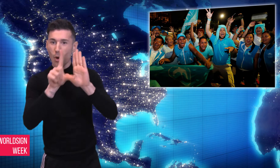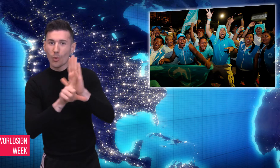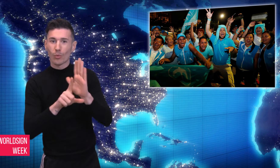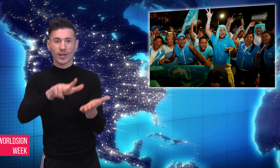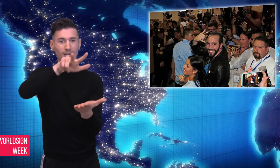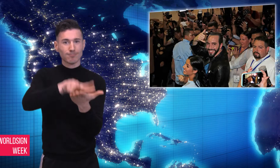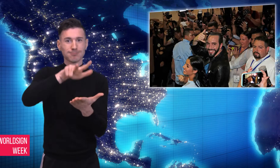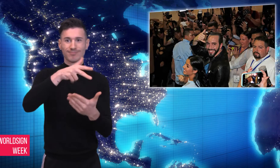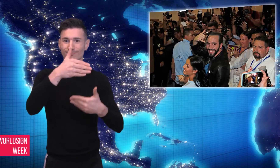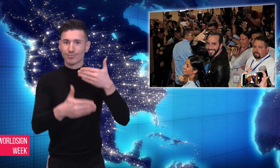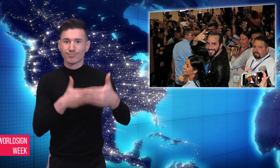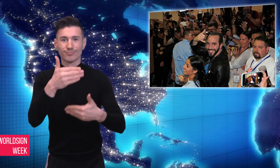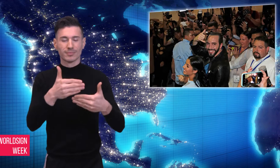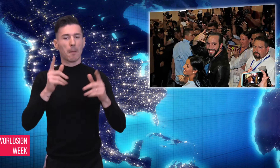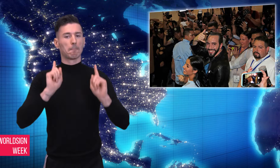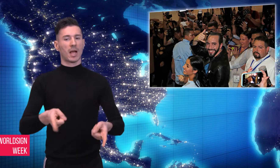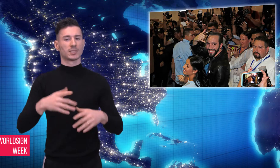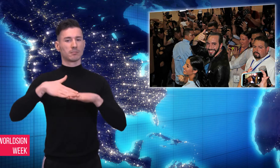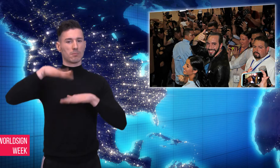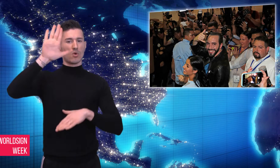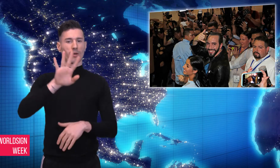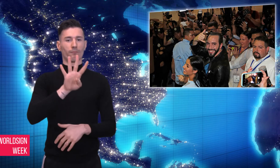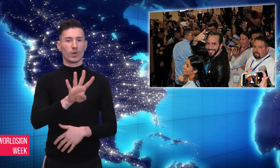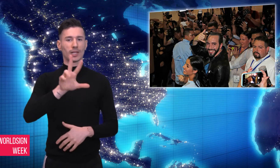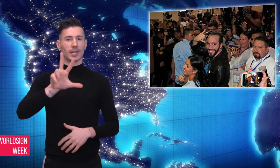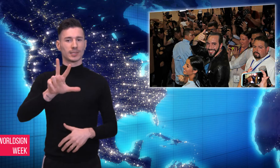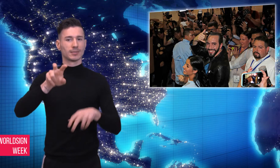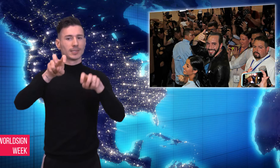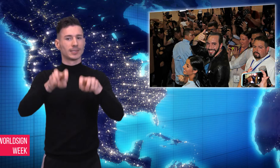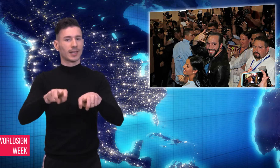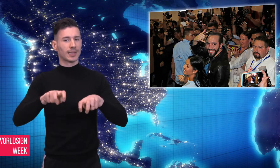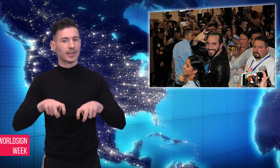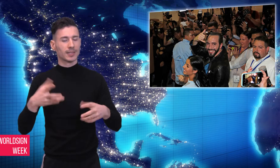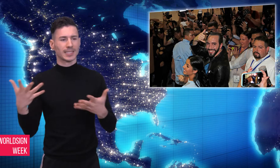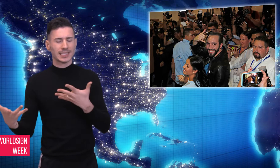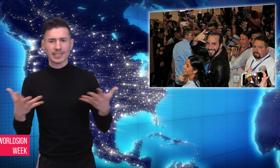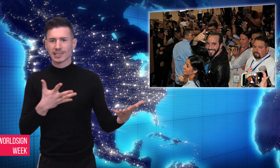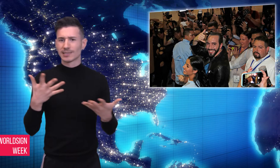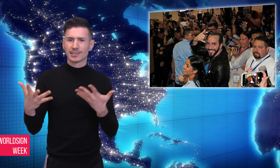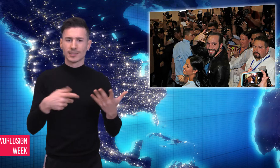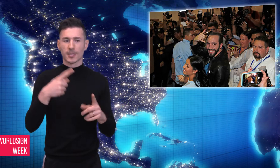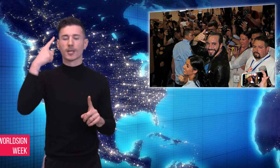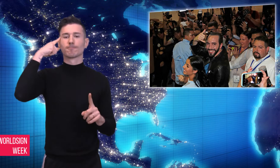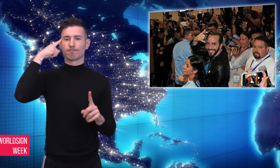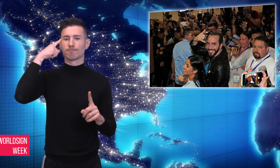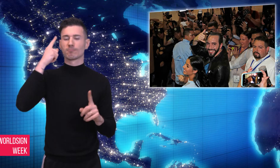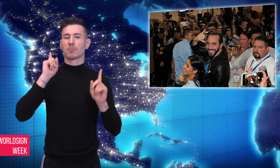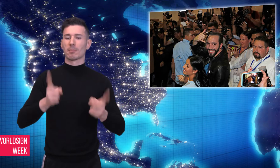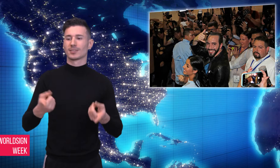party won ten seats, well below 43 votes needed to pass laws.